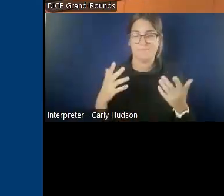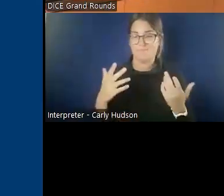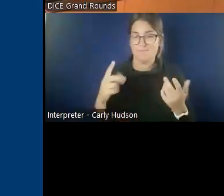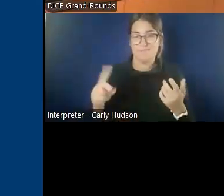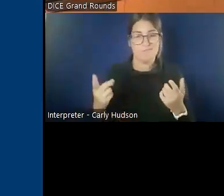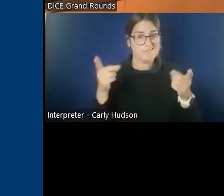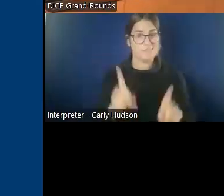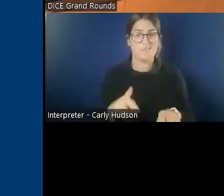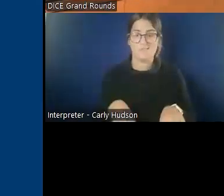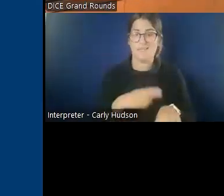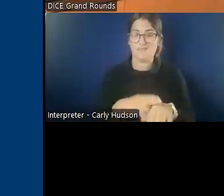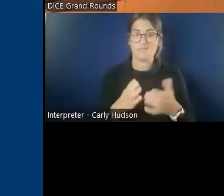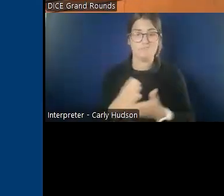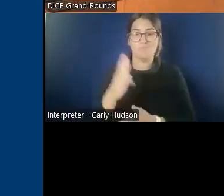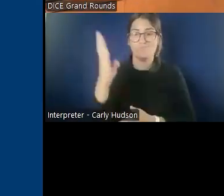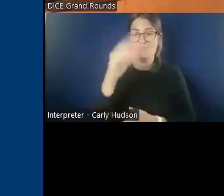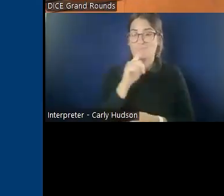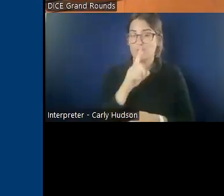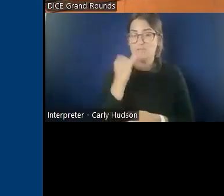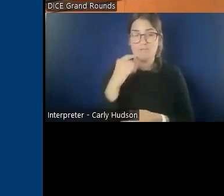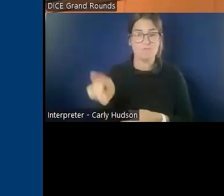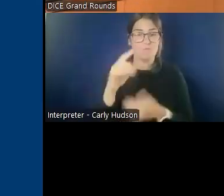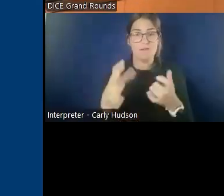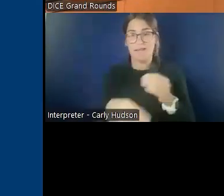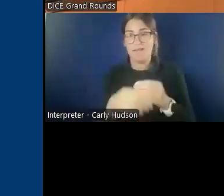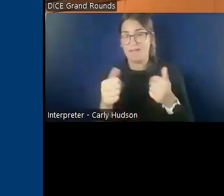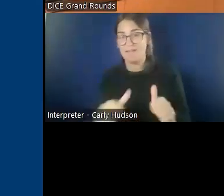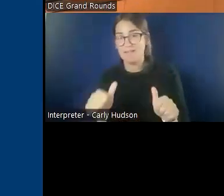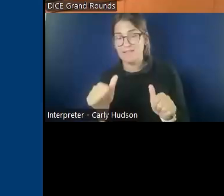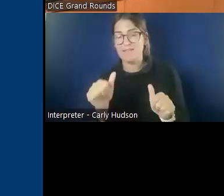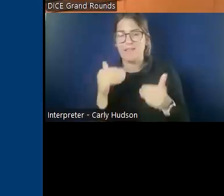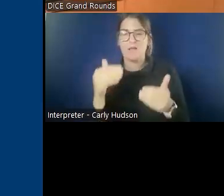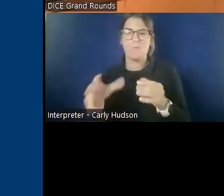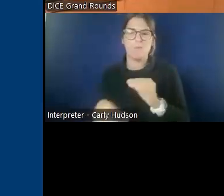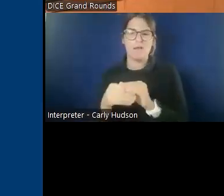I don't know if any of you else wanted to add anything but yeah I'll just also add briefly I